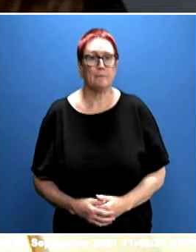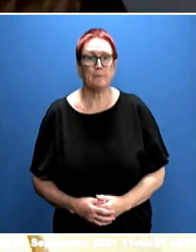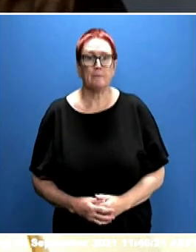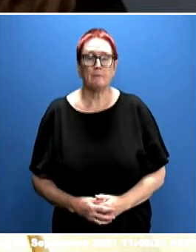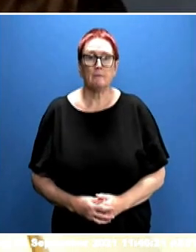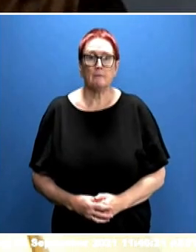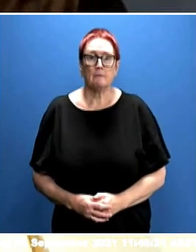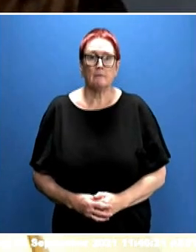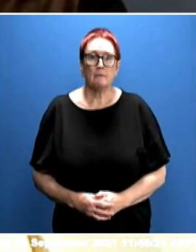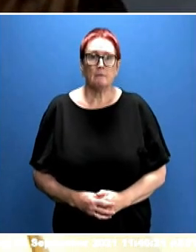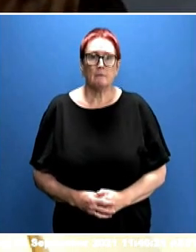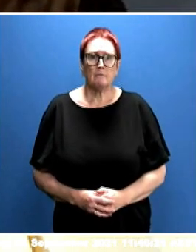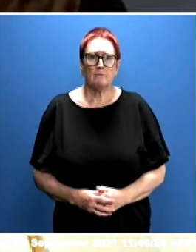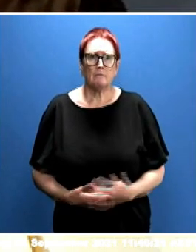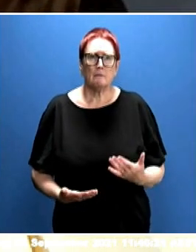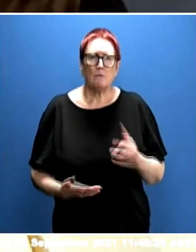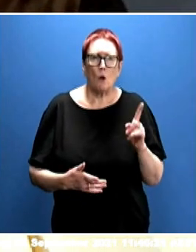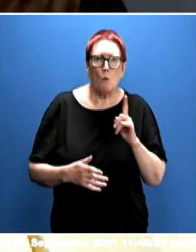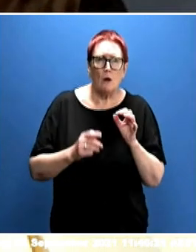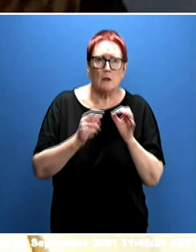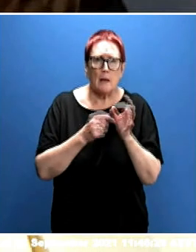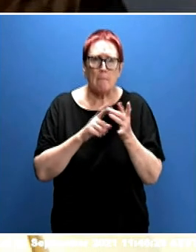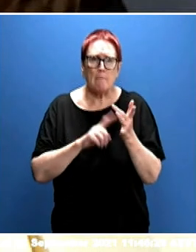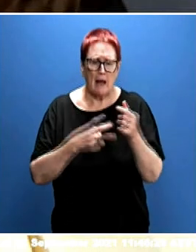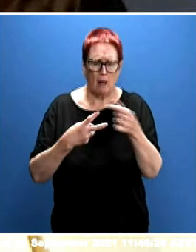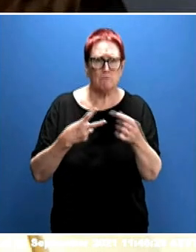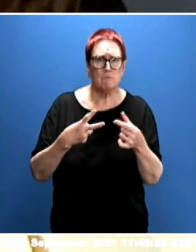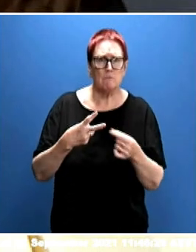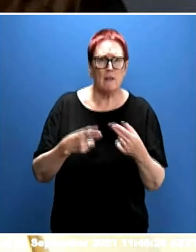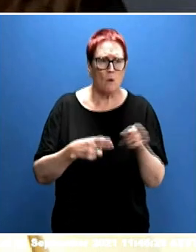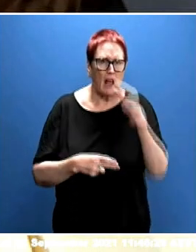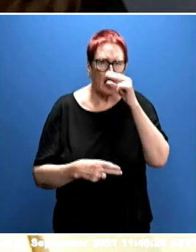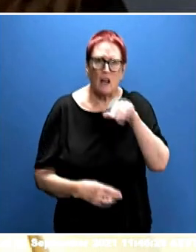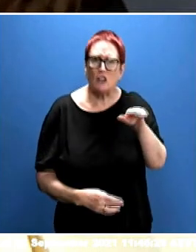she then asked on what bail options the Department had for this young child.